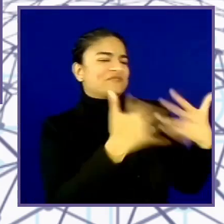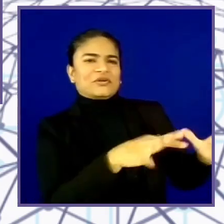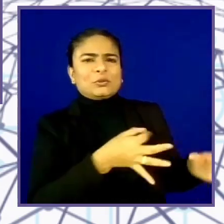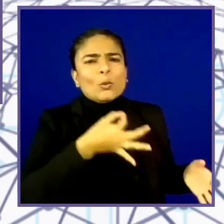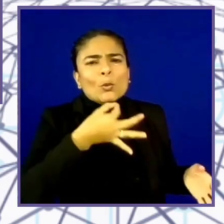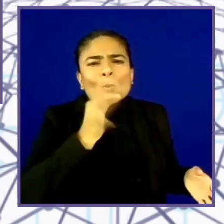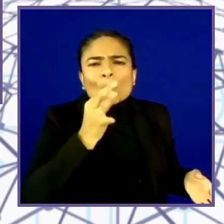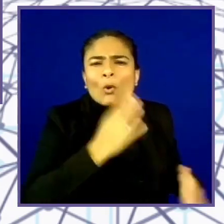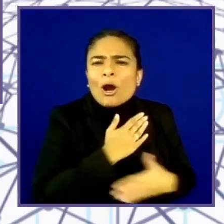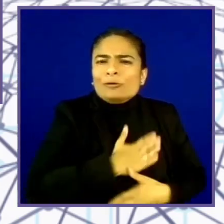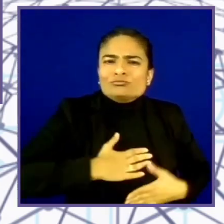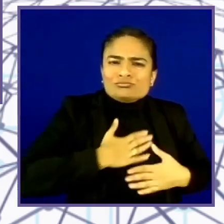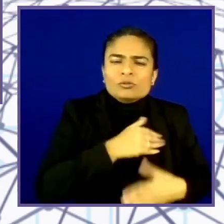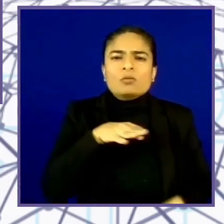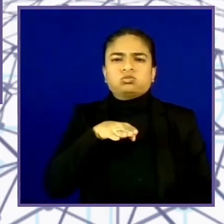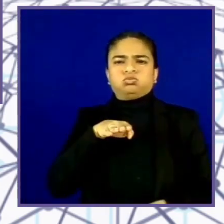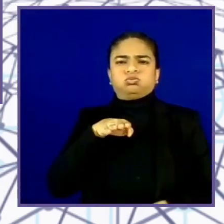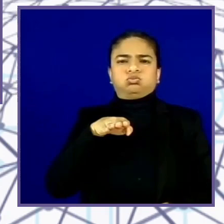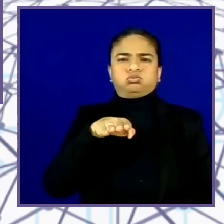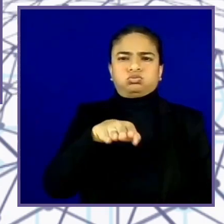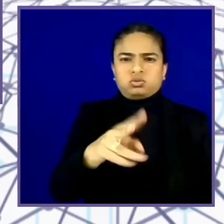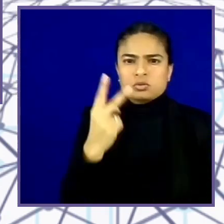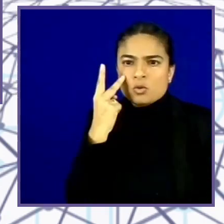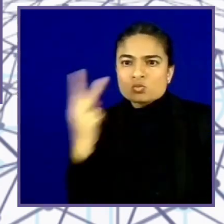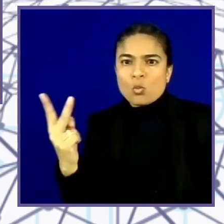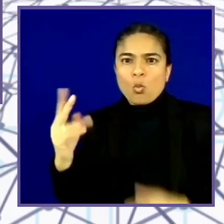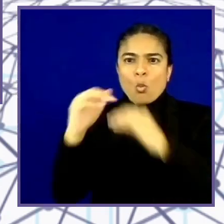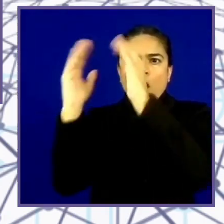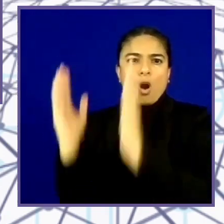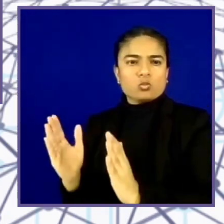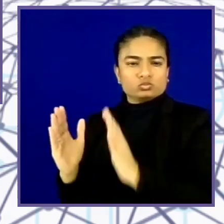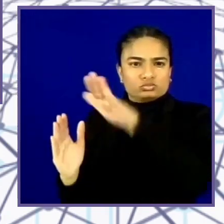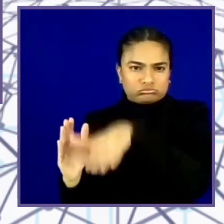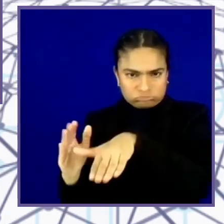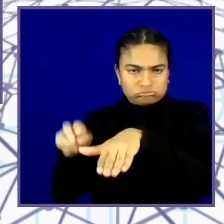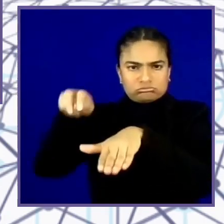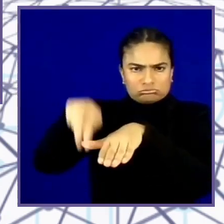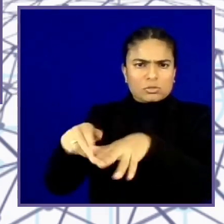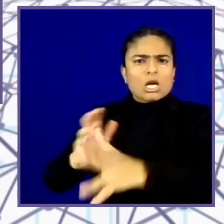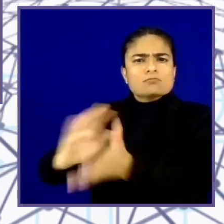She said to my mom while I sat in the backseat of the car, if it weren't for you,